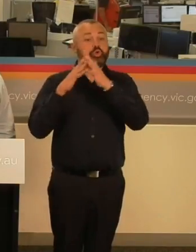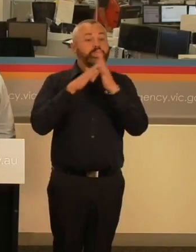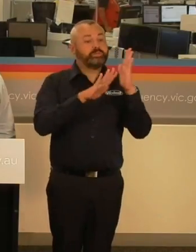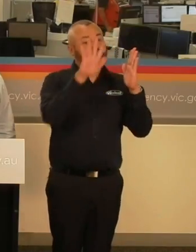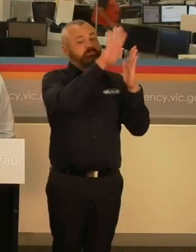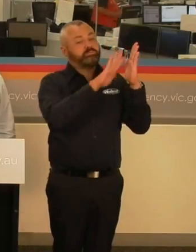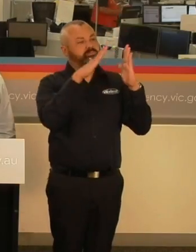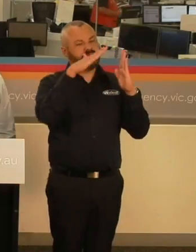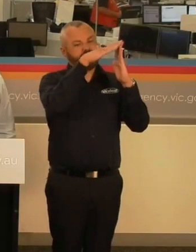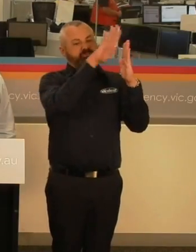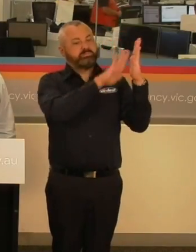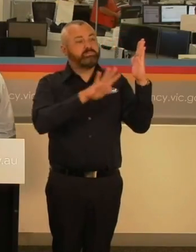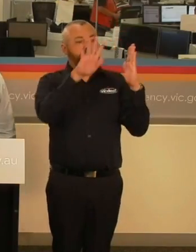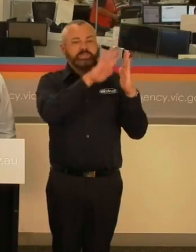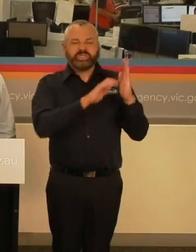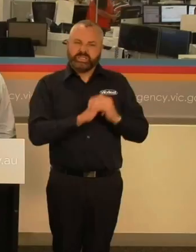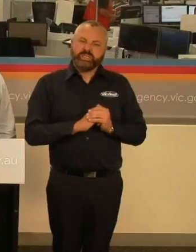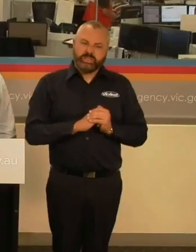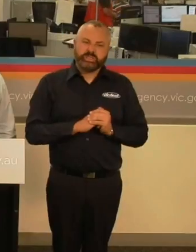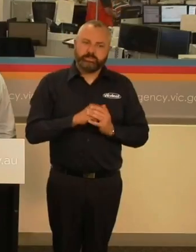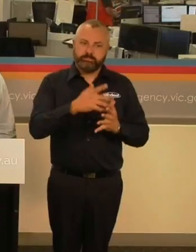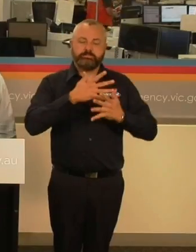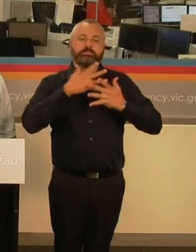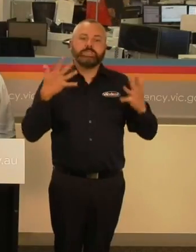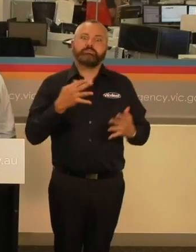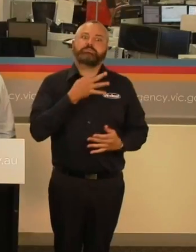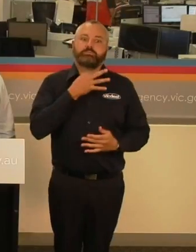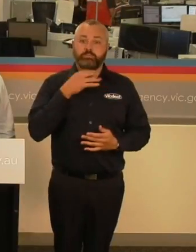of dry lightning so lightning that happens but without rain reaching